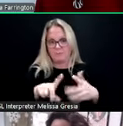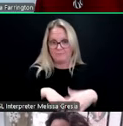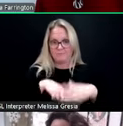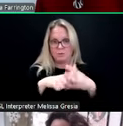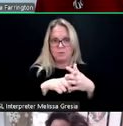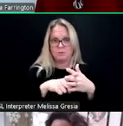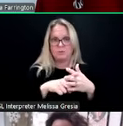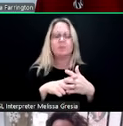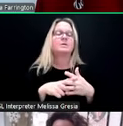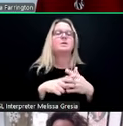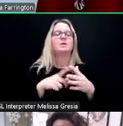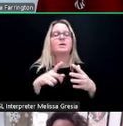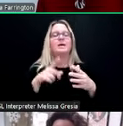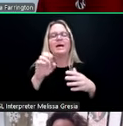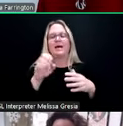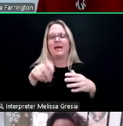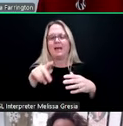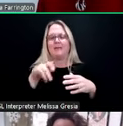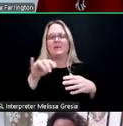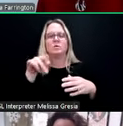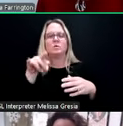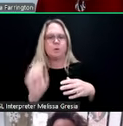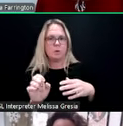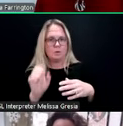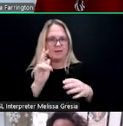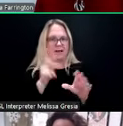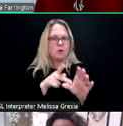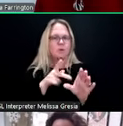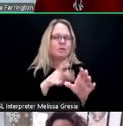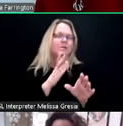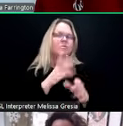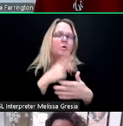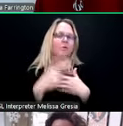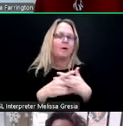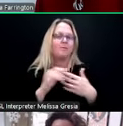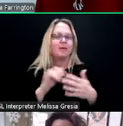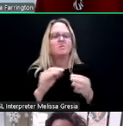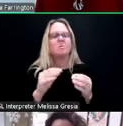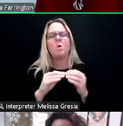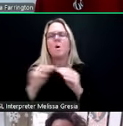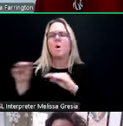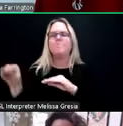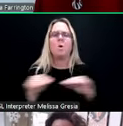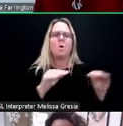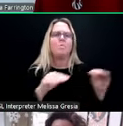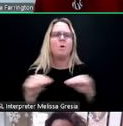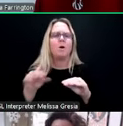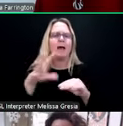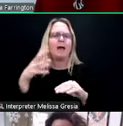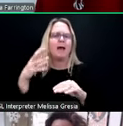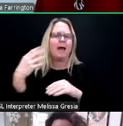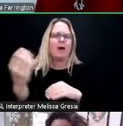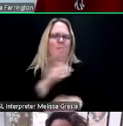program. We want to um do some more with our mobile outpatient treatment programs. Um focus